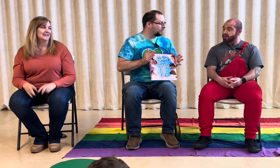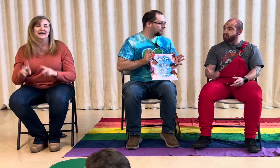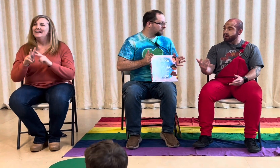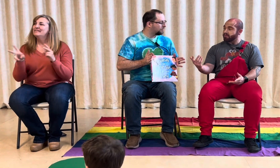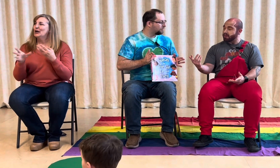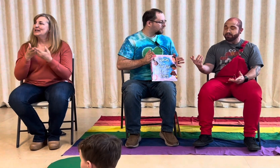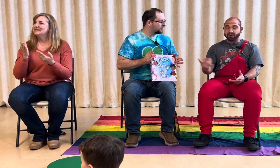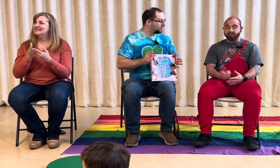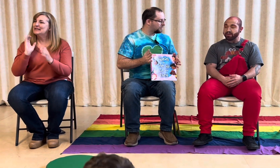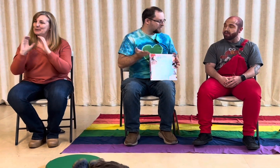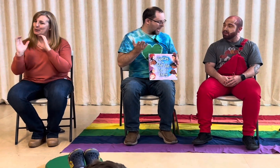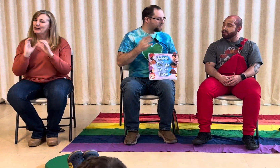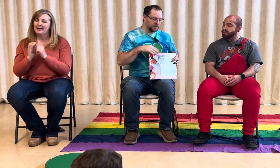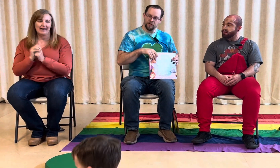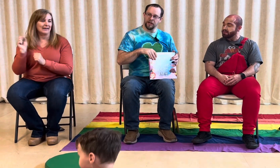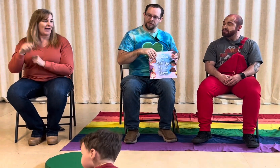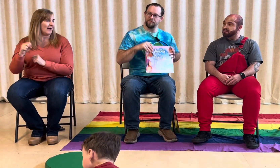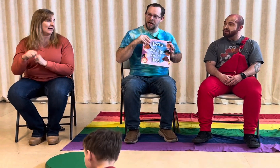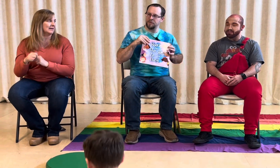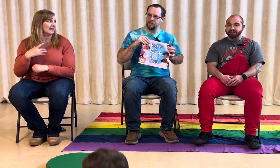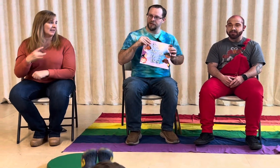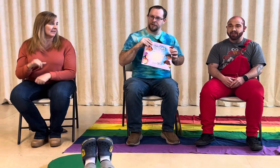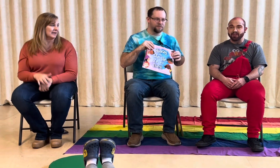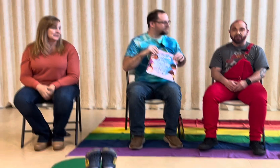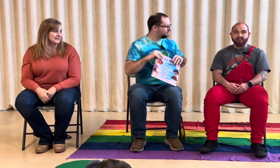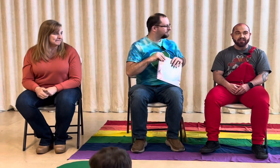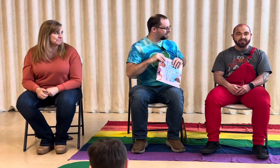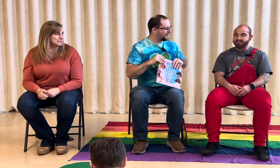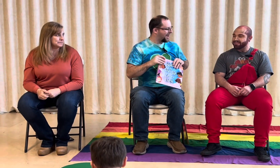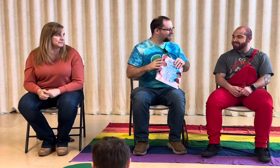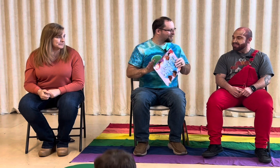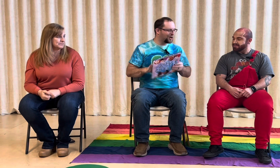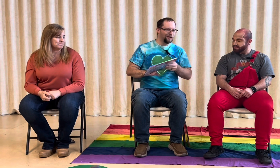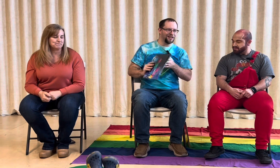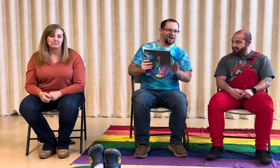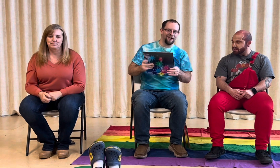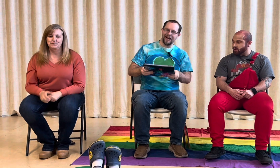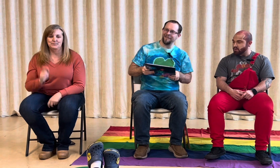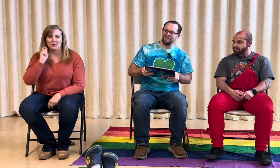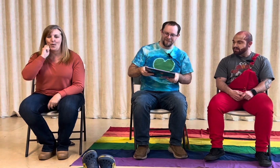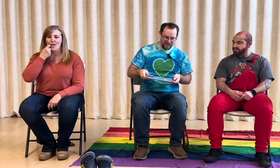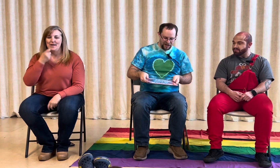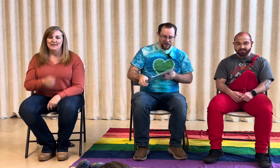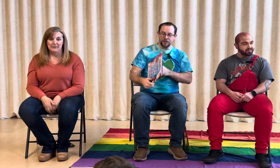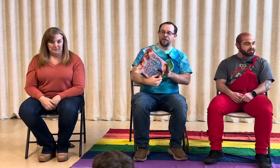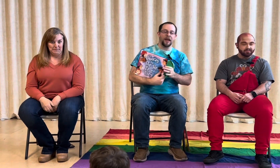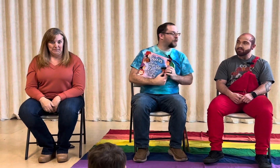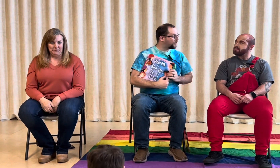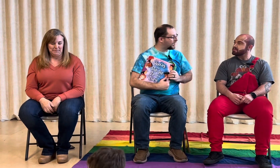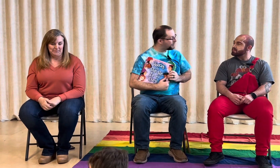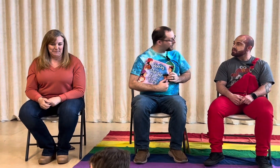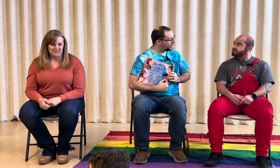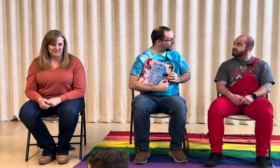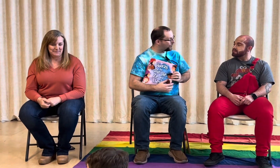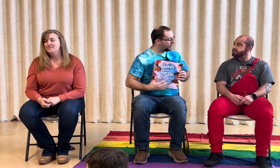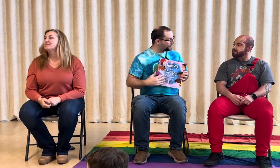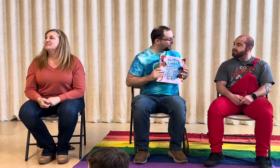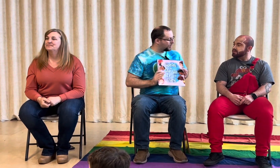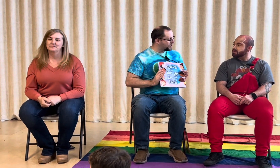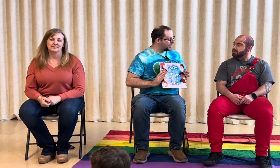could have, we could have benefited from that. AARON: Absolutely, absolutely. BUSTER: I think anyone can. AARON: Yeah! Cool! All right. Cool! So thank you for letting me read one of your books,